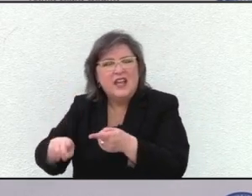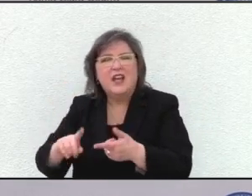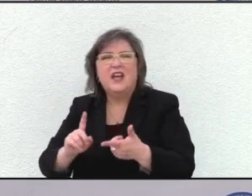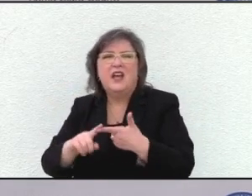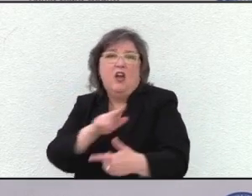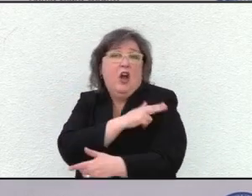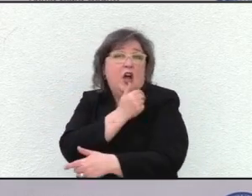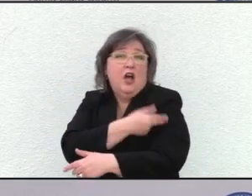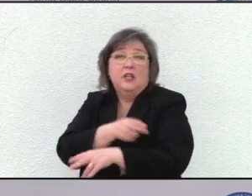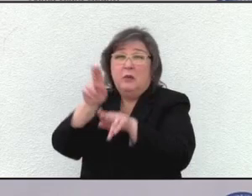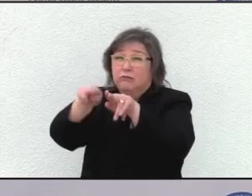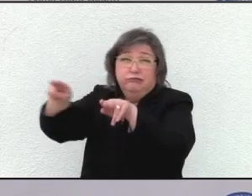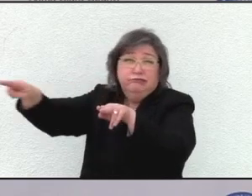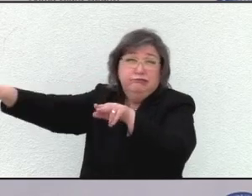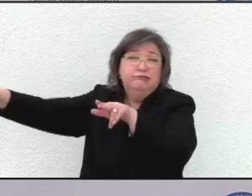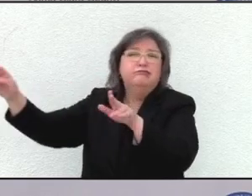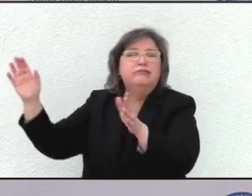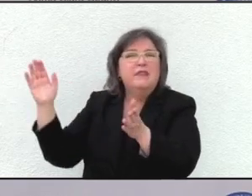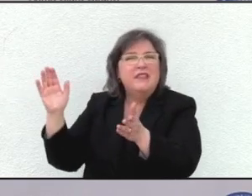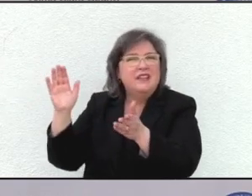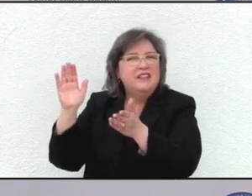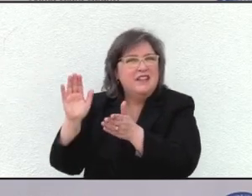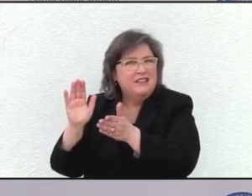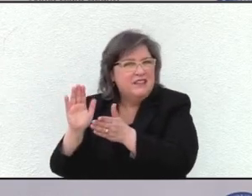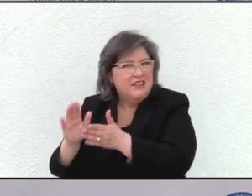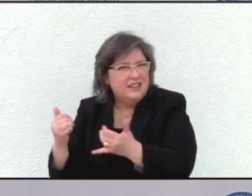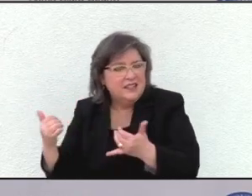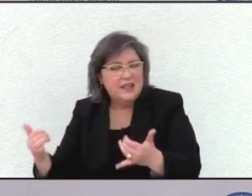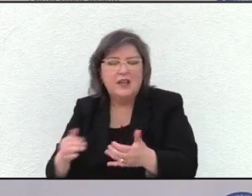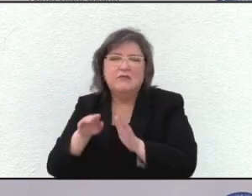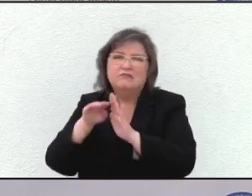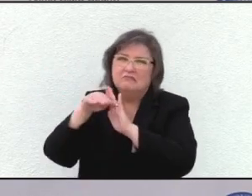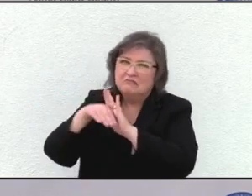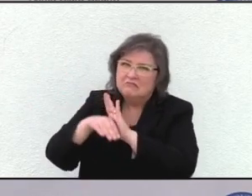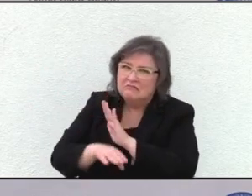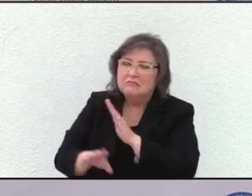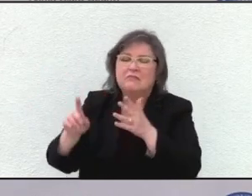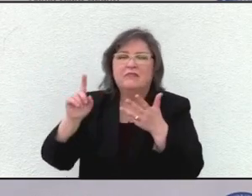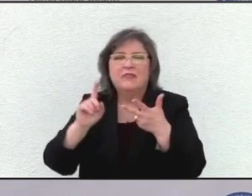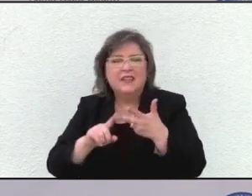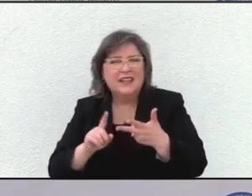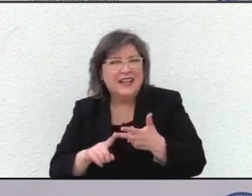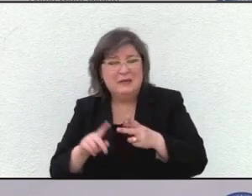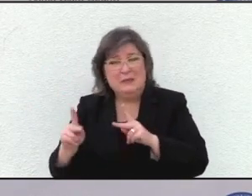have gotten to where we are today without every resident in our county doing their part,